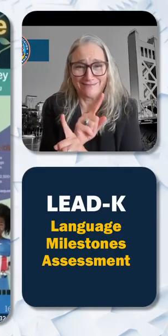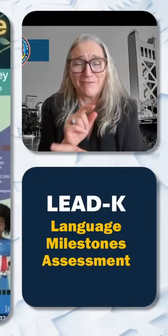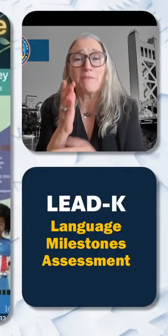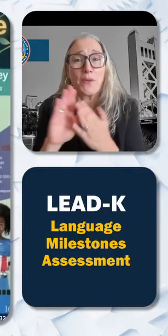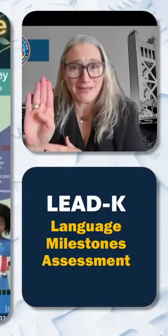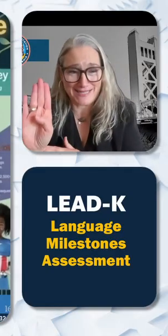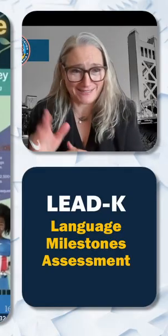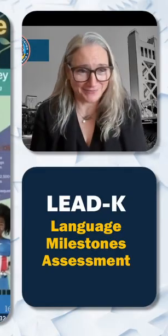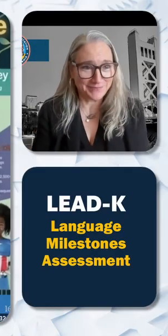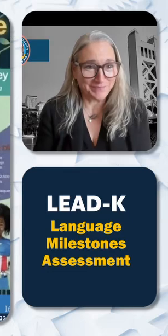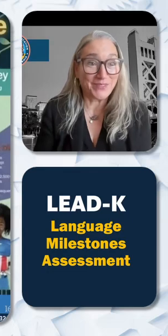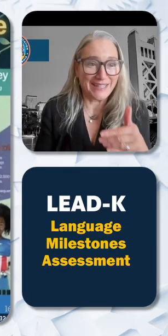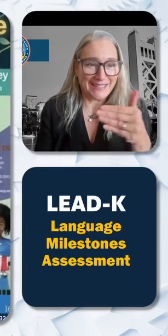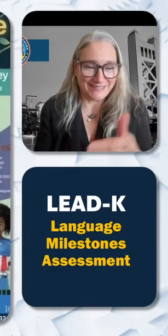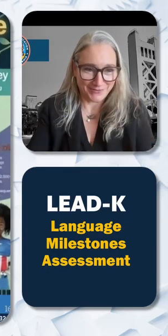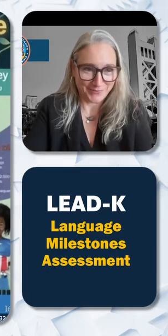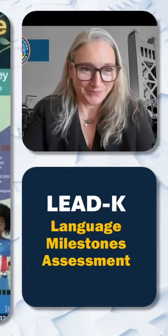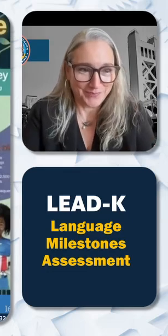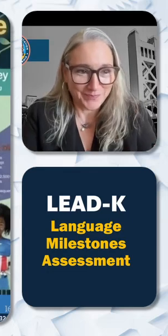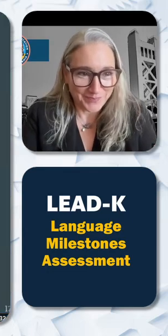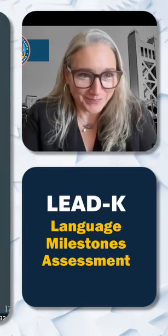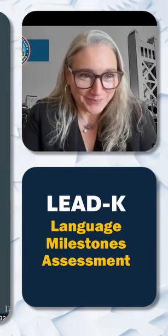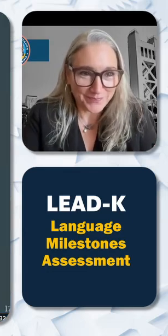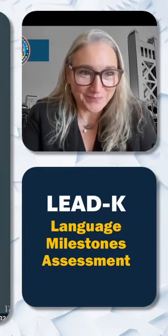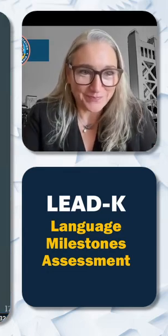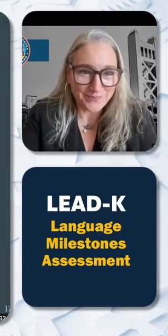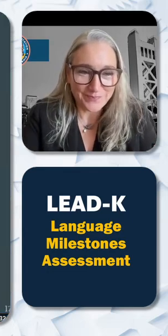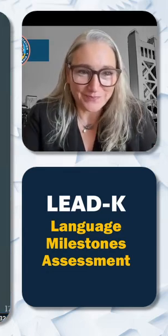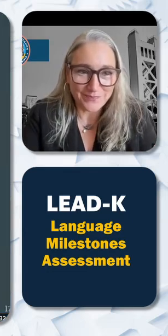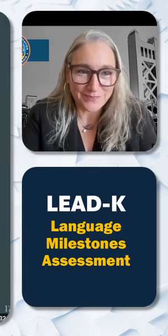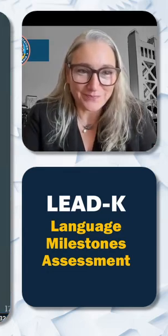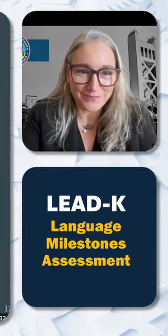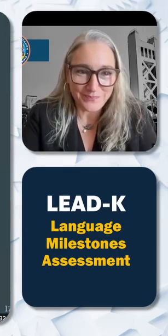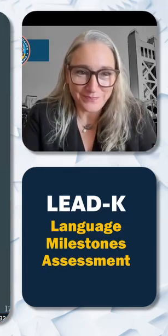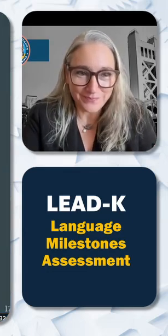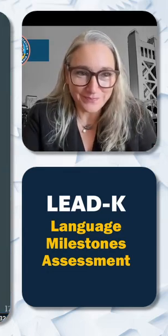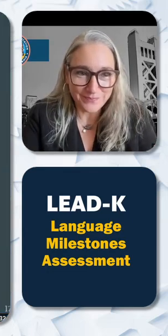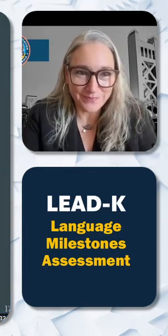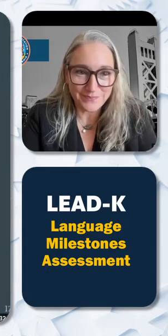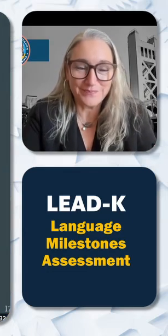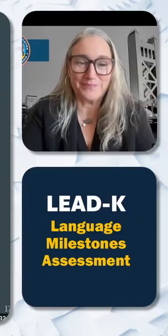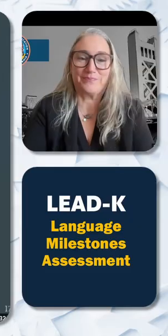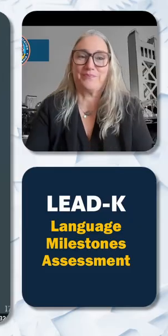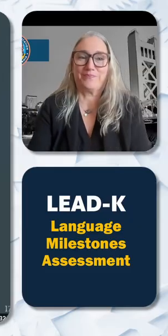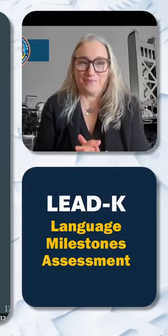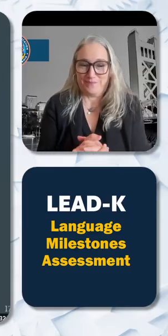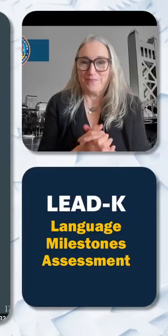it's Part B. I get that confused. It was Part B, actually. Next slide.